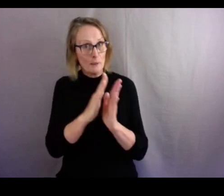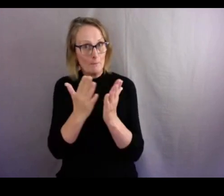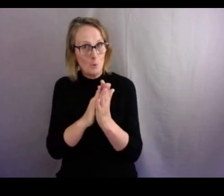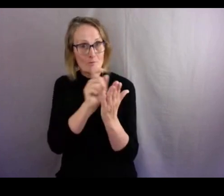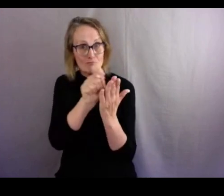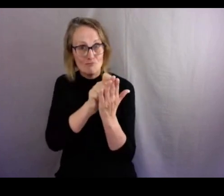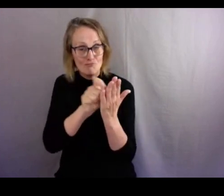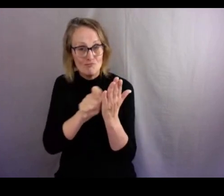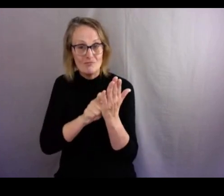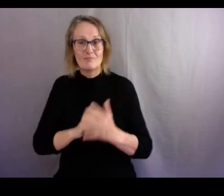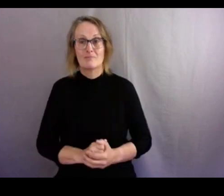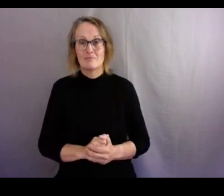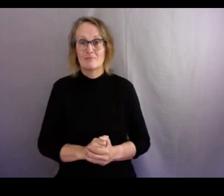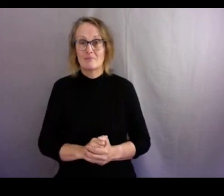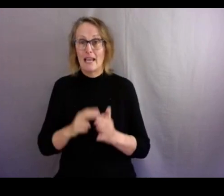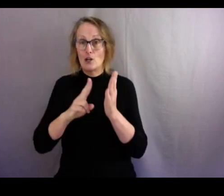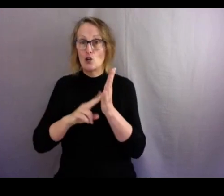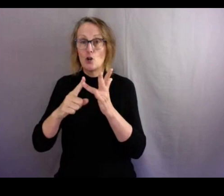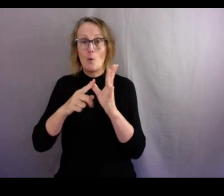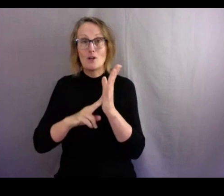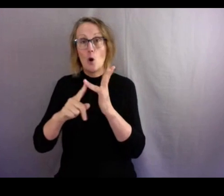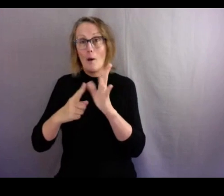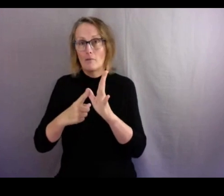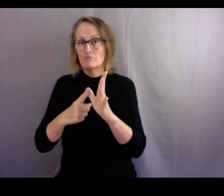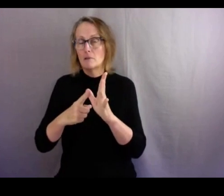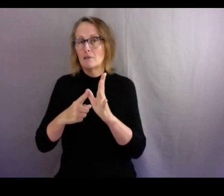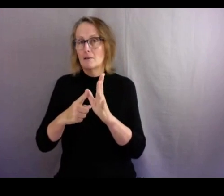and the same year, "Noa Noa," one of his best known prose.